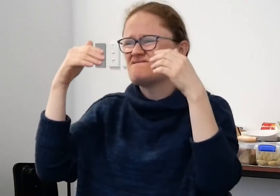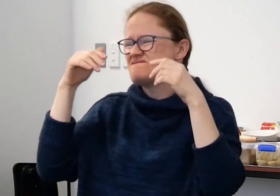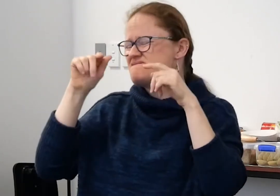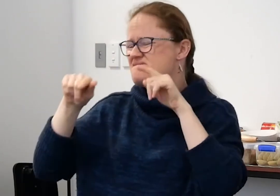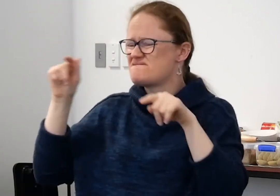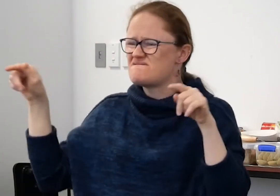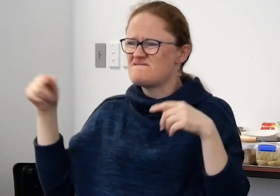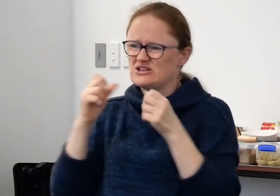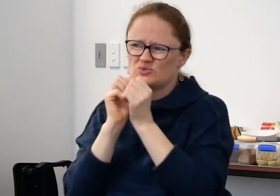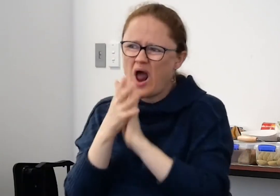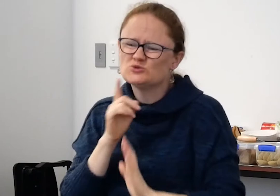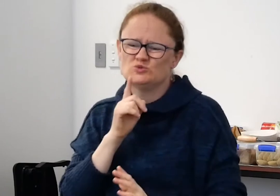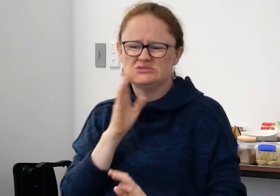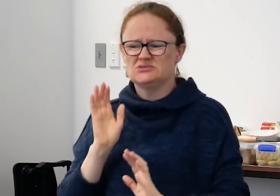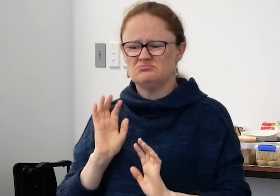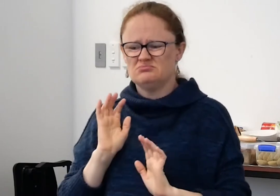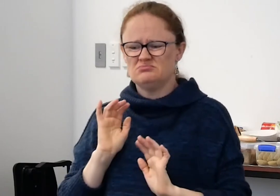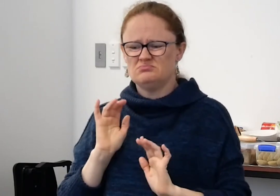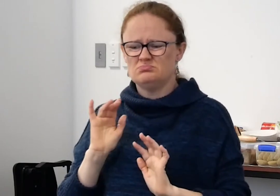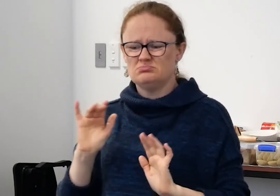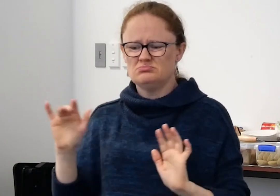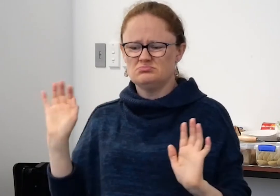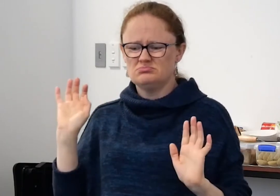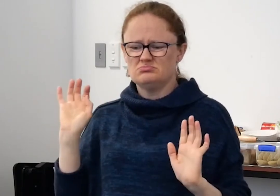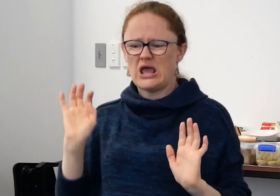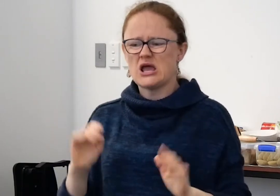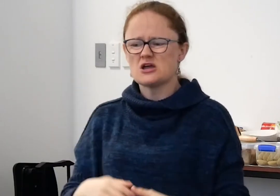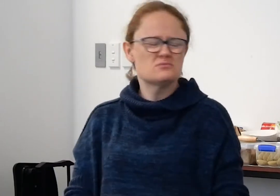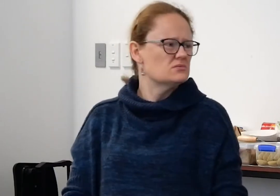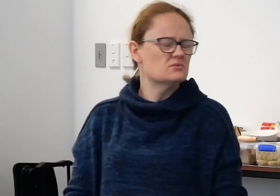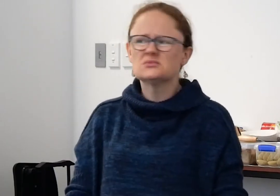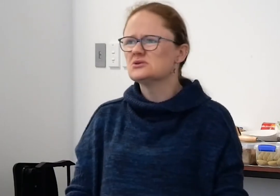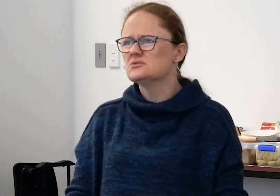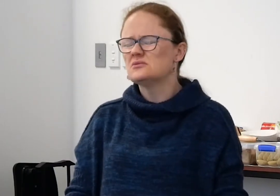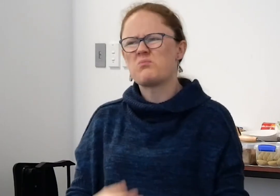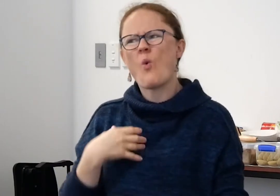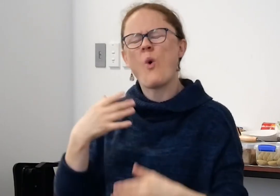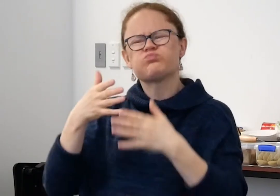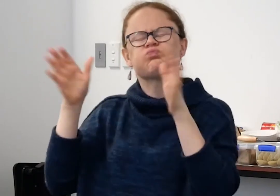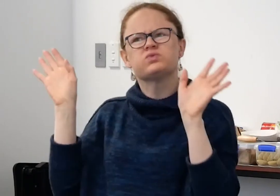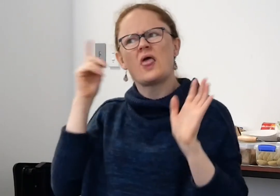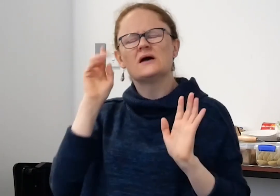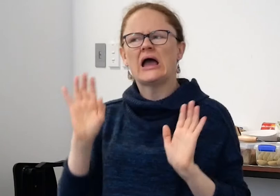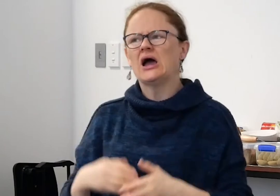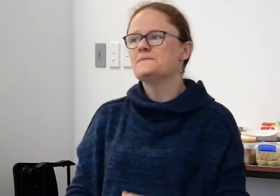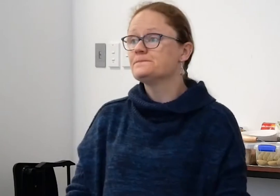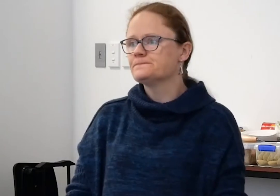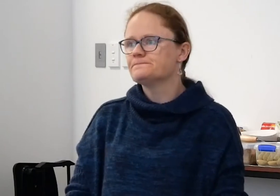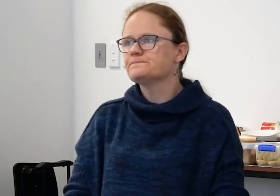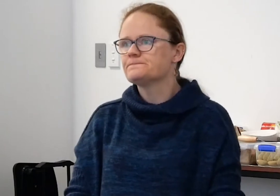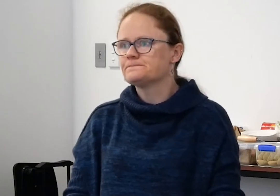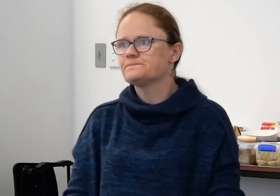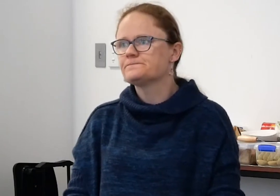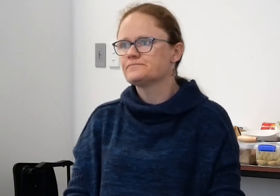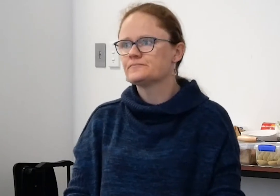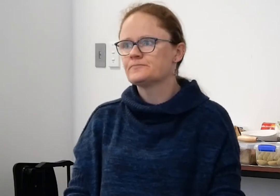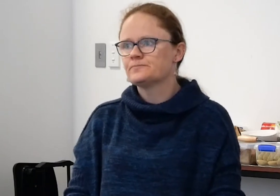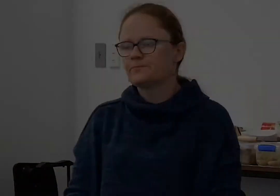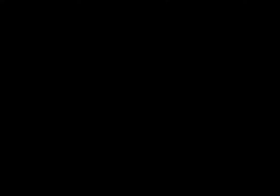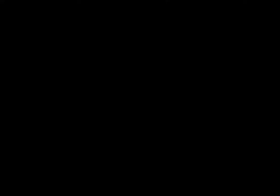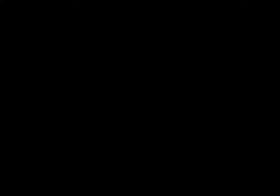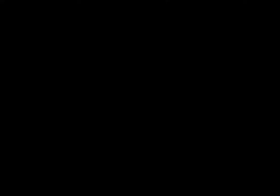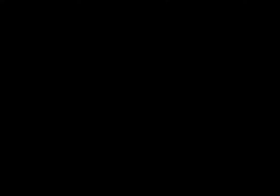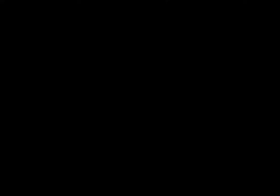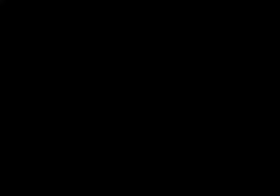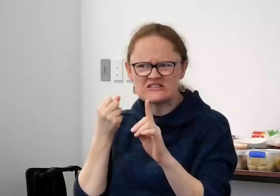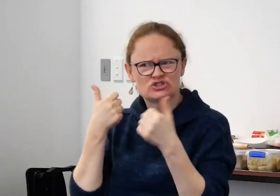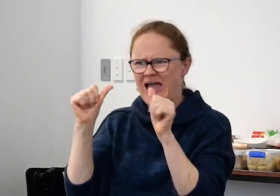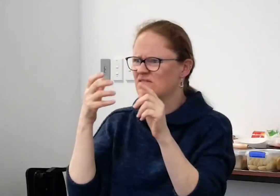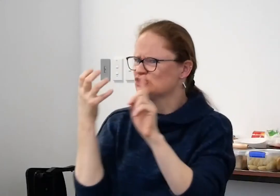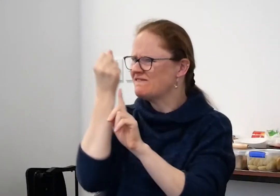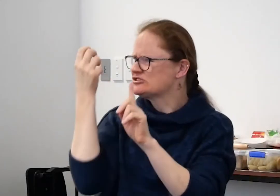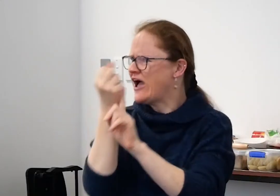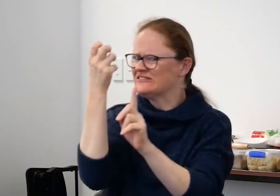lots of sign language tutors, there's a huge variety of work for these people.